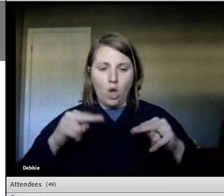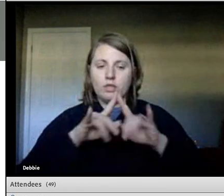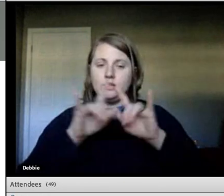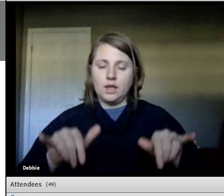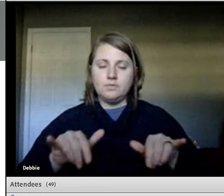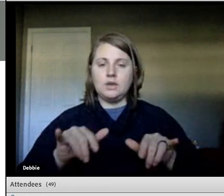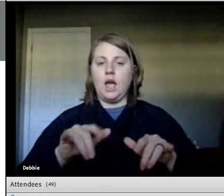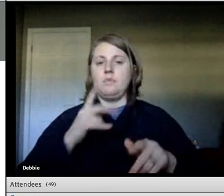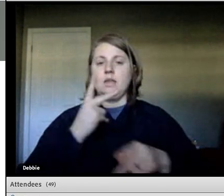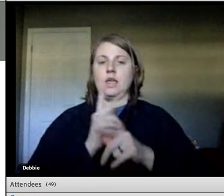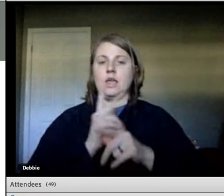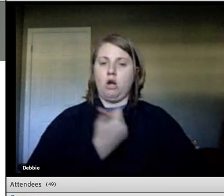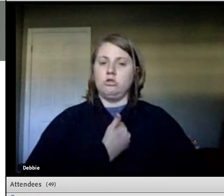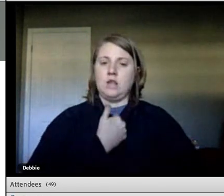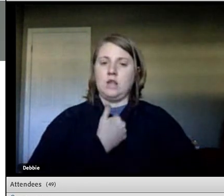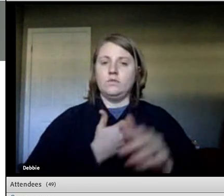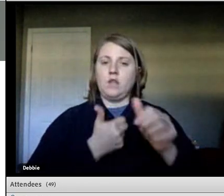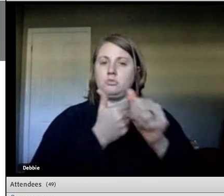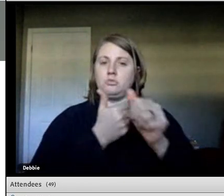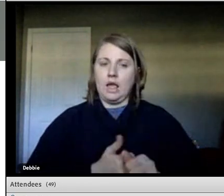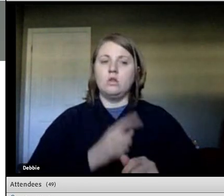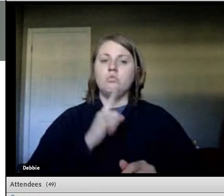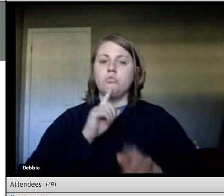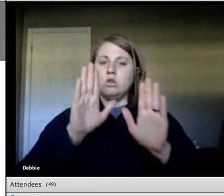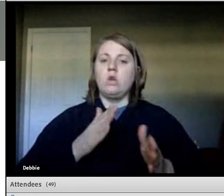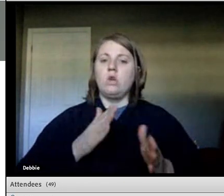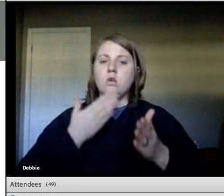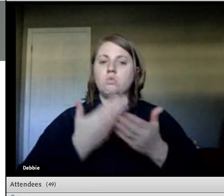so it was a really good way to keep everybody on task.